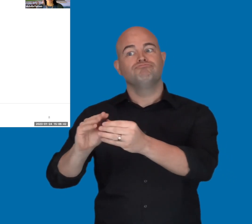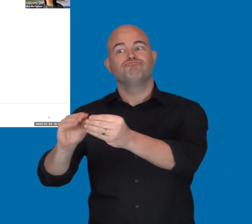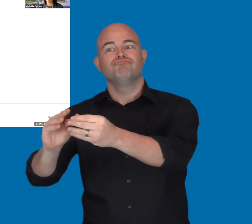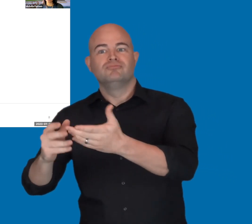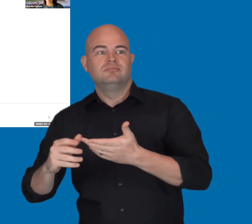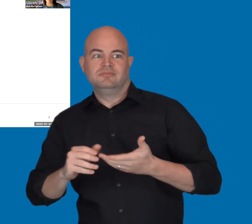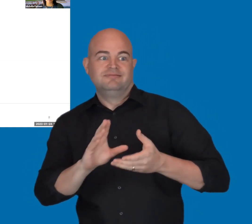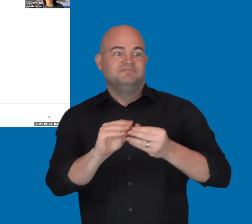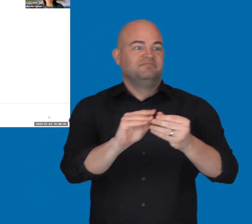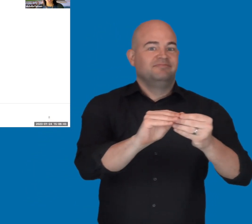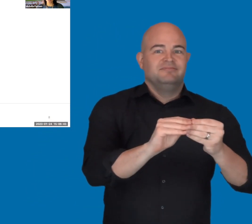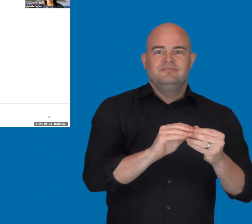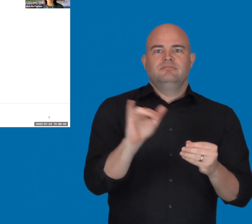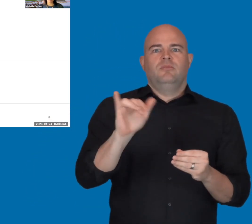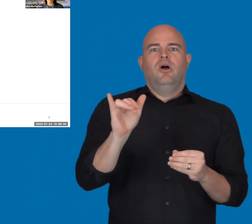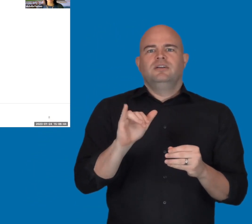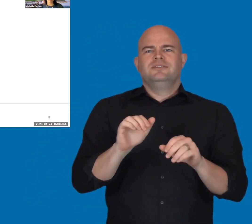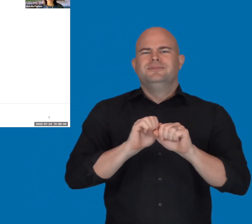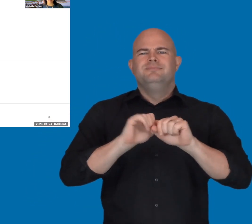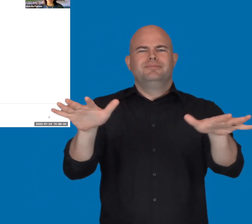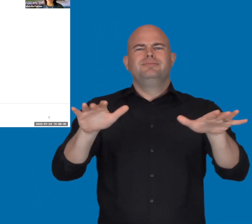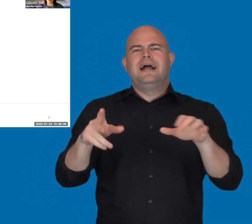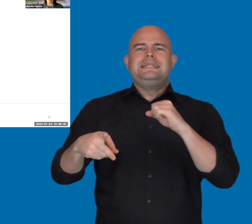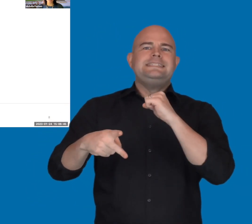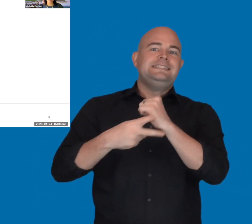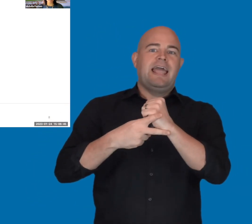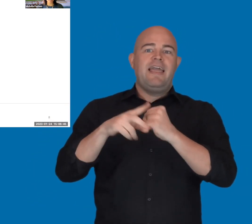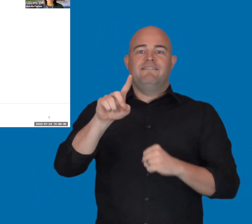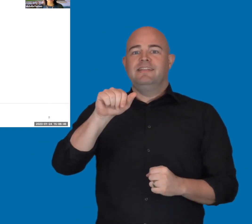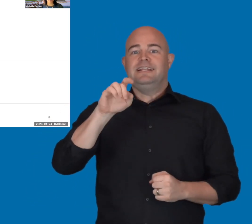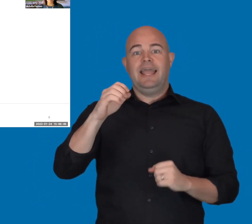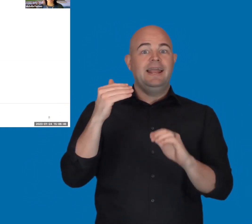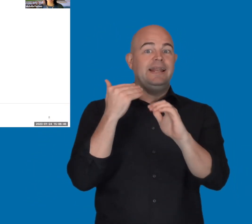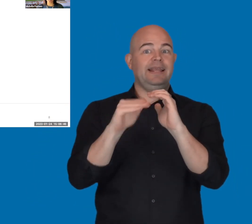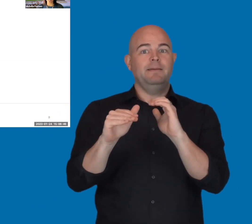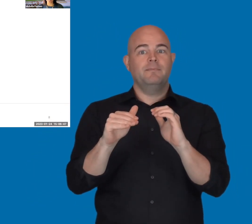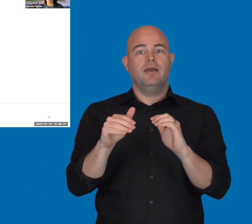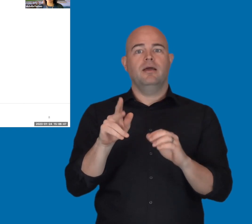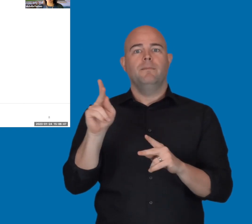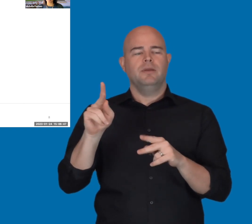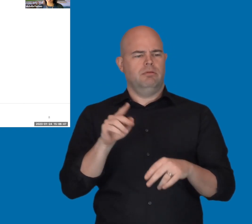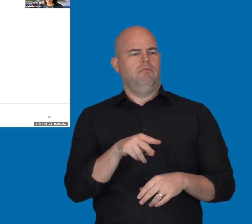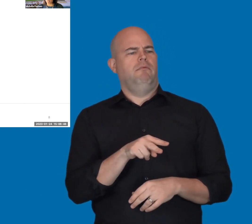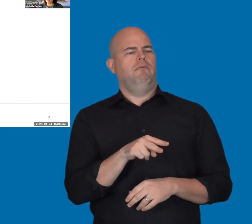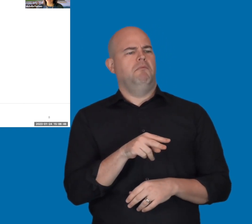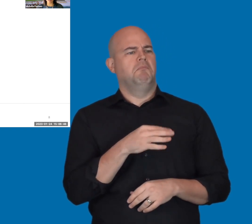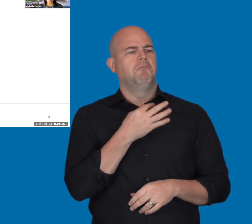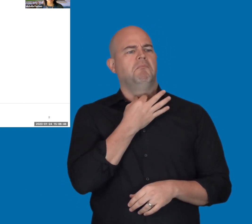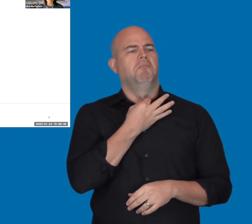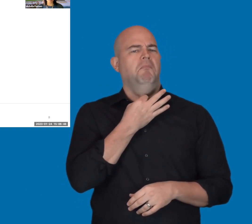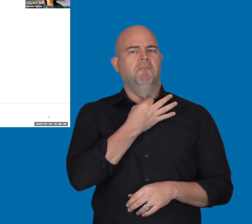that one person isn't maintaining it all and we all have a part of it.